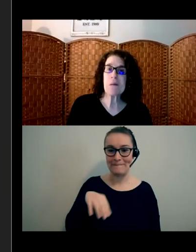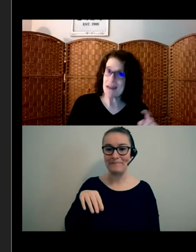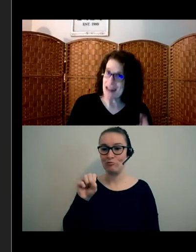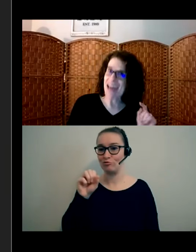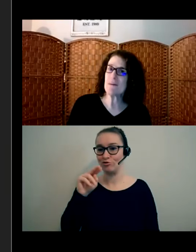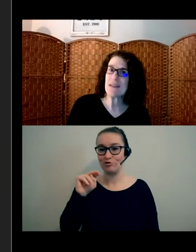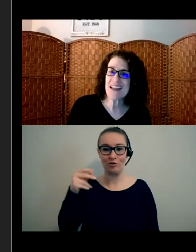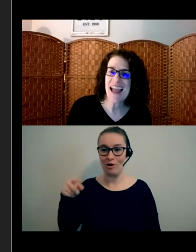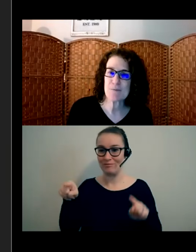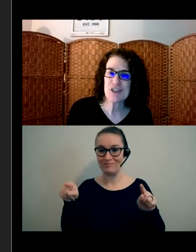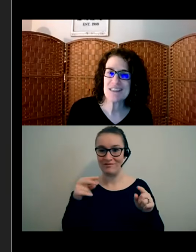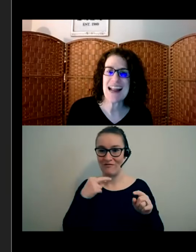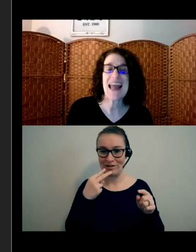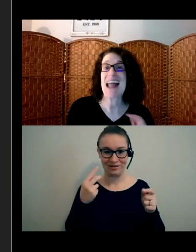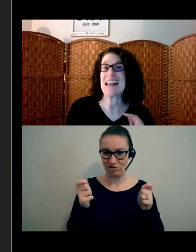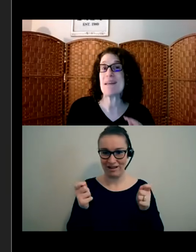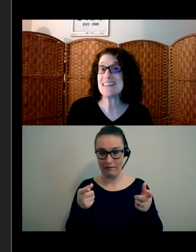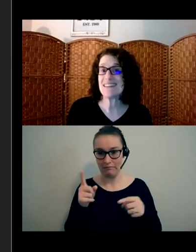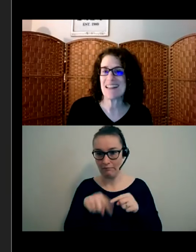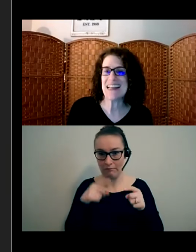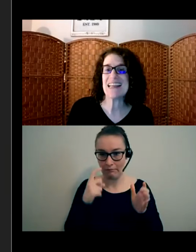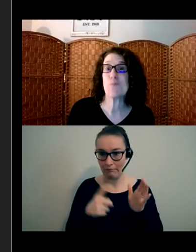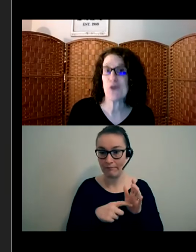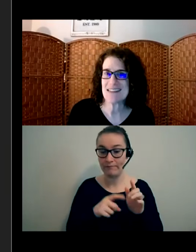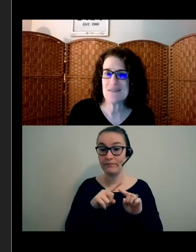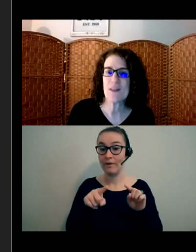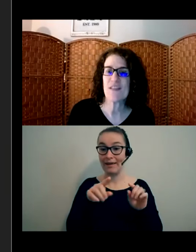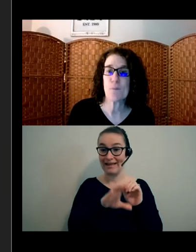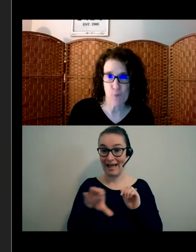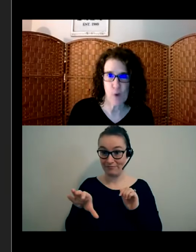But add them in the captions, and I am instantly impressed with the performer.